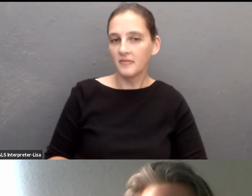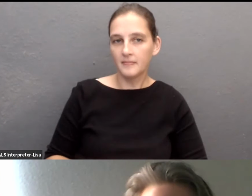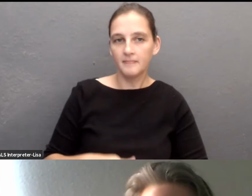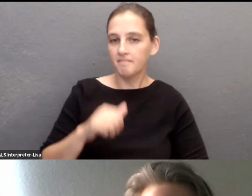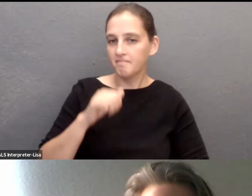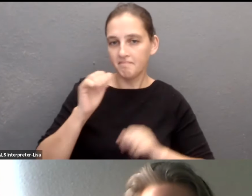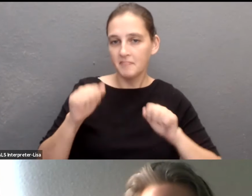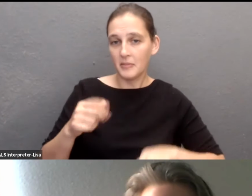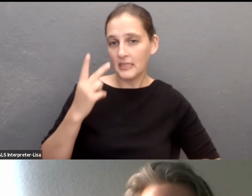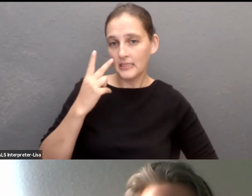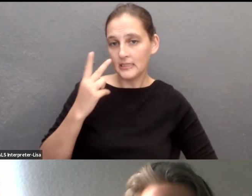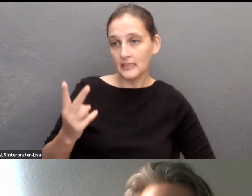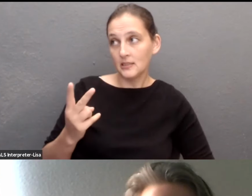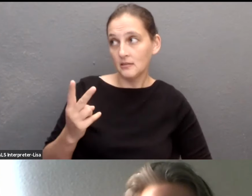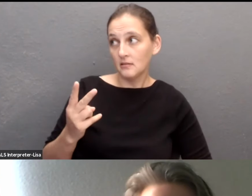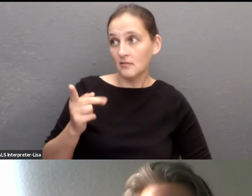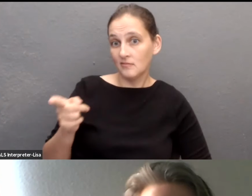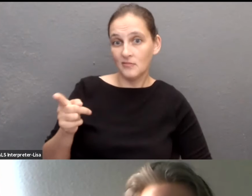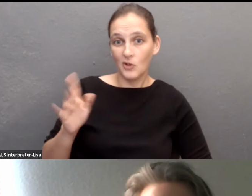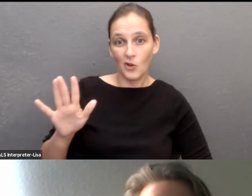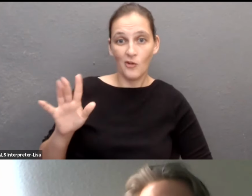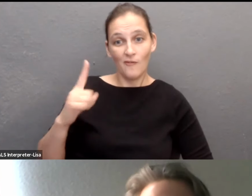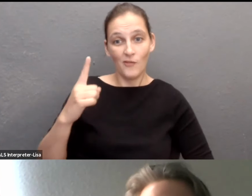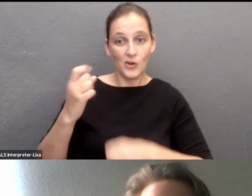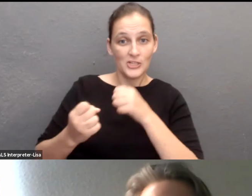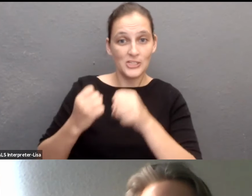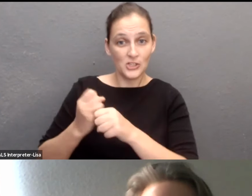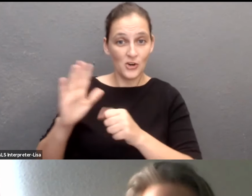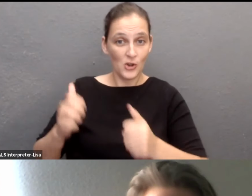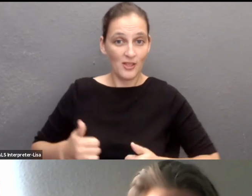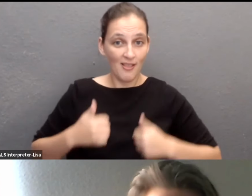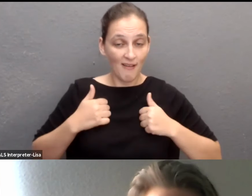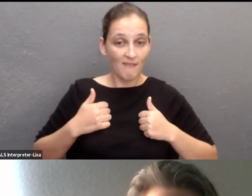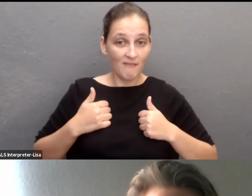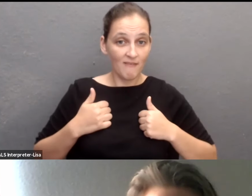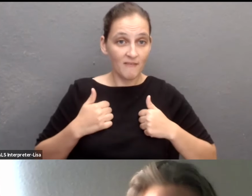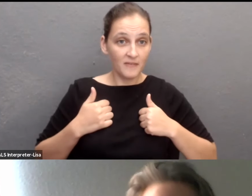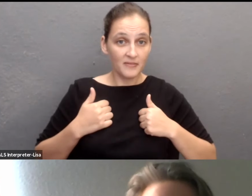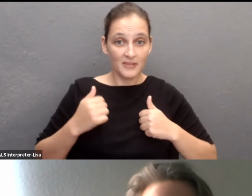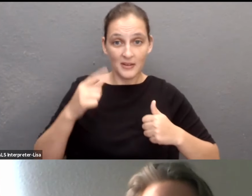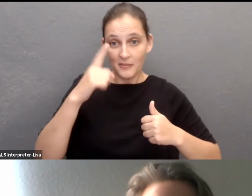basically almost the first year of her life, just because we we couldn't get together,